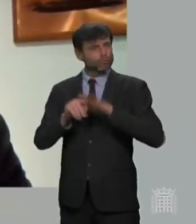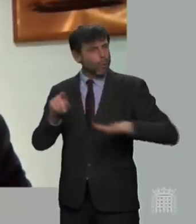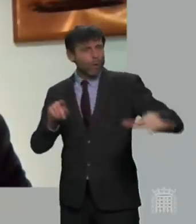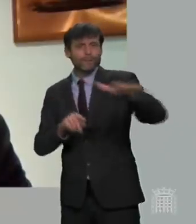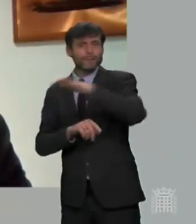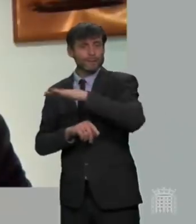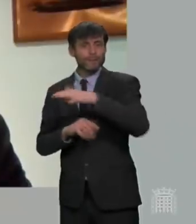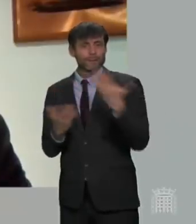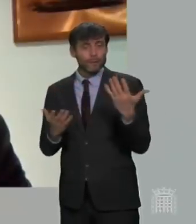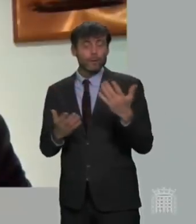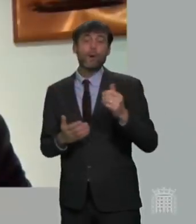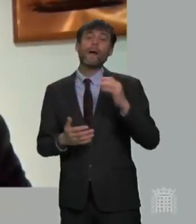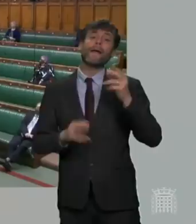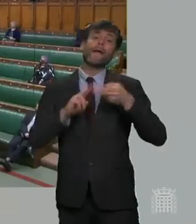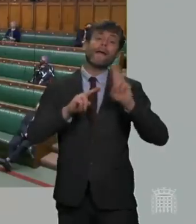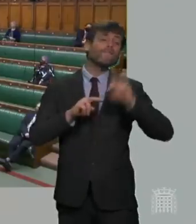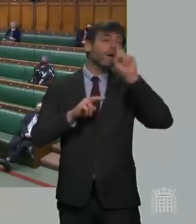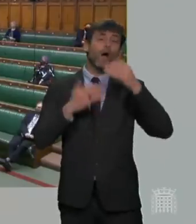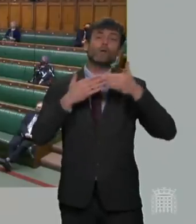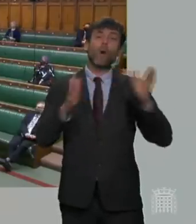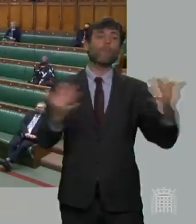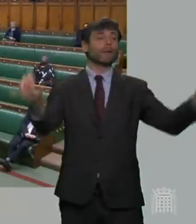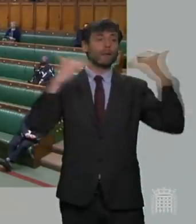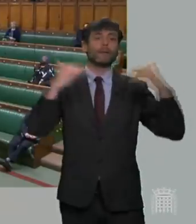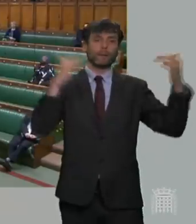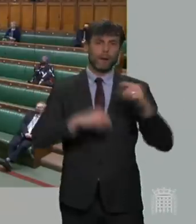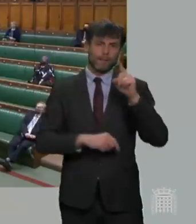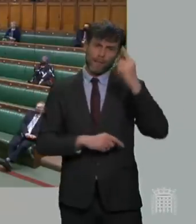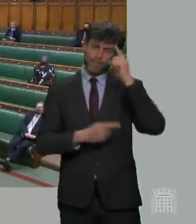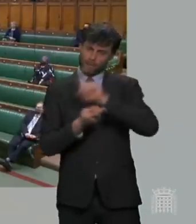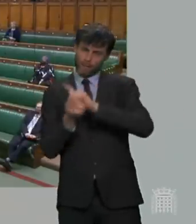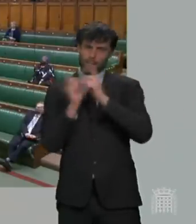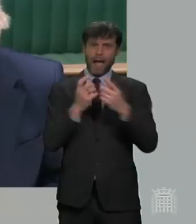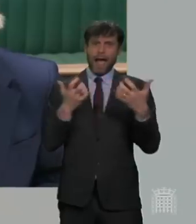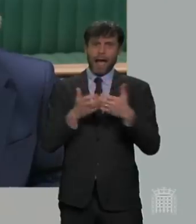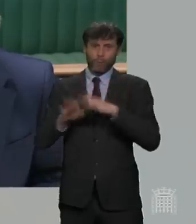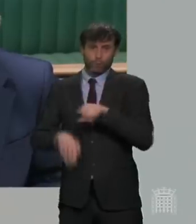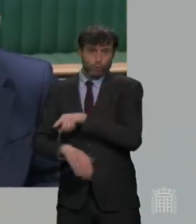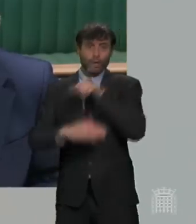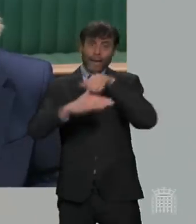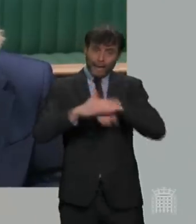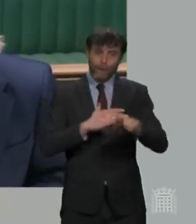to the wider public? >> The Prime Minister My right hon. and learned Friend has been a great champion of the arts and culture sectors,